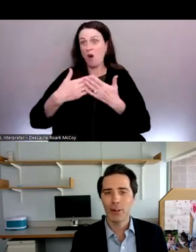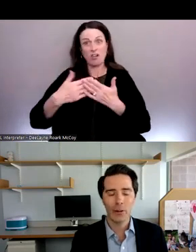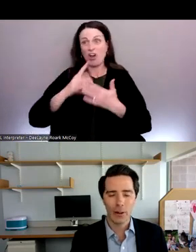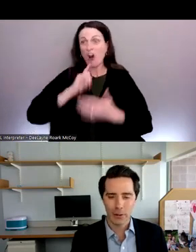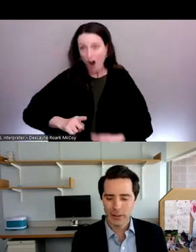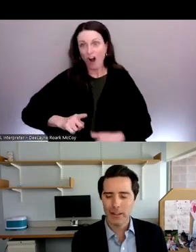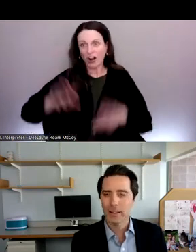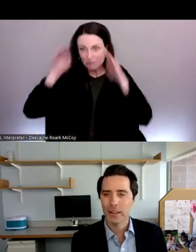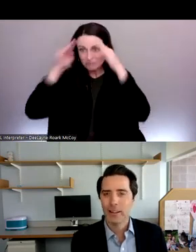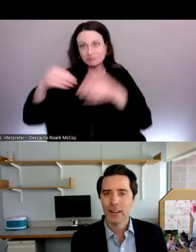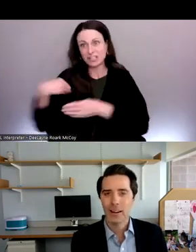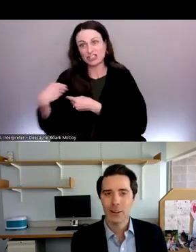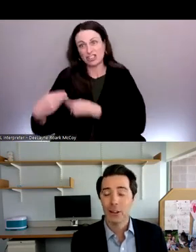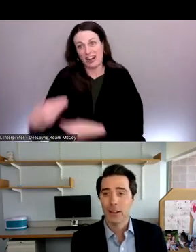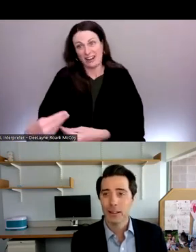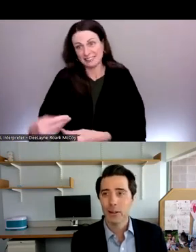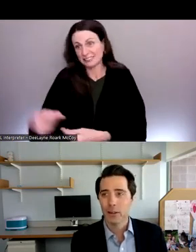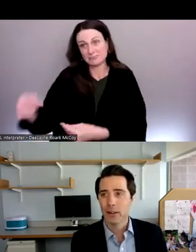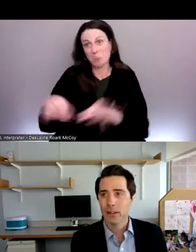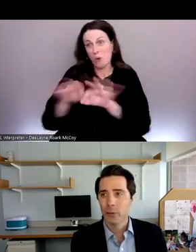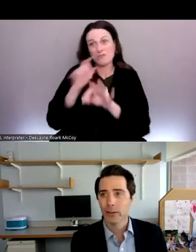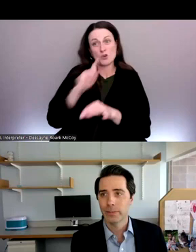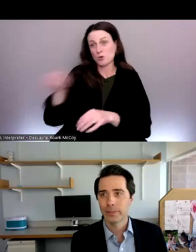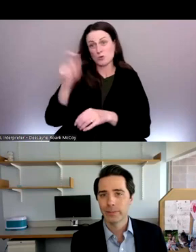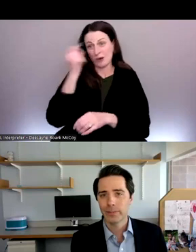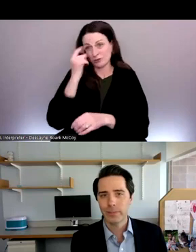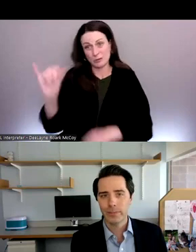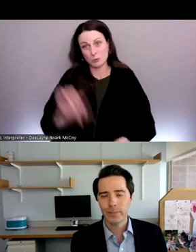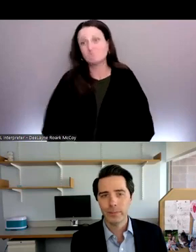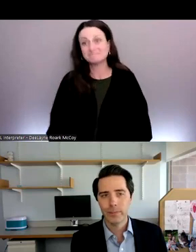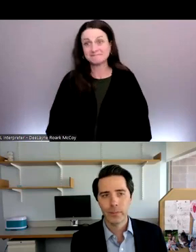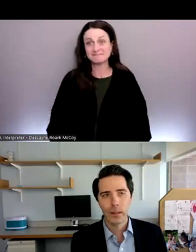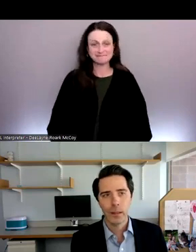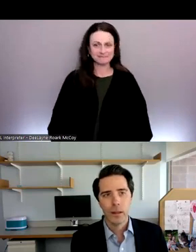all of you to understand uh the genetics of hearing loss as well